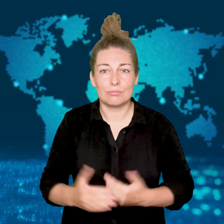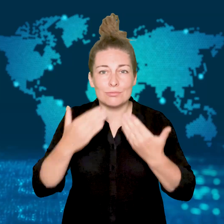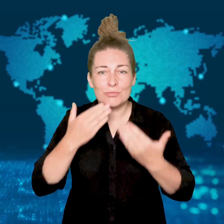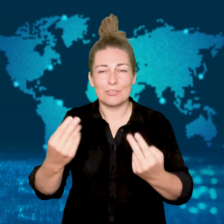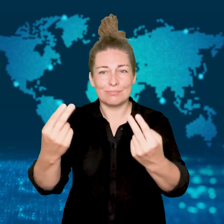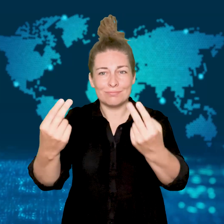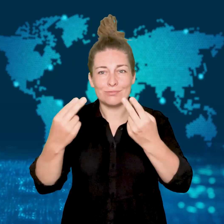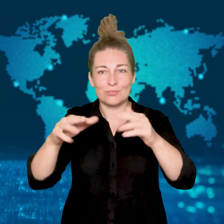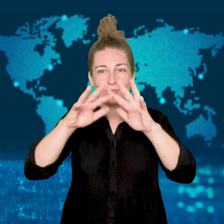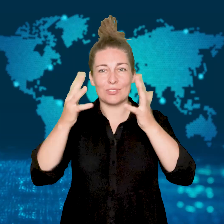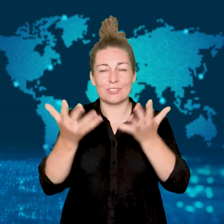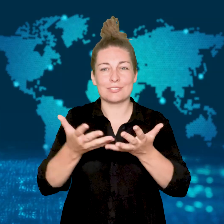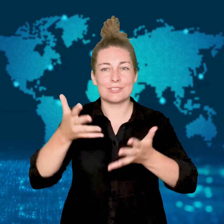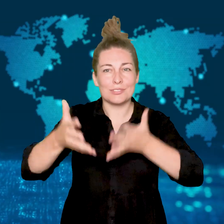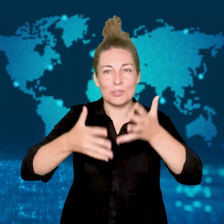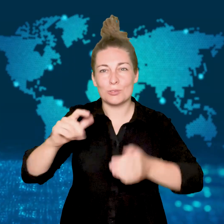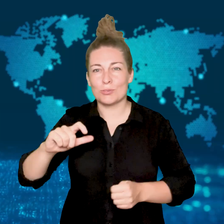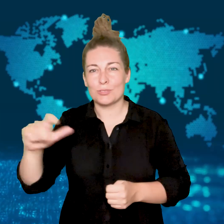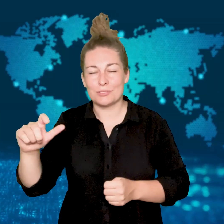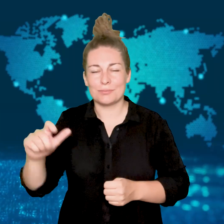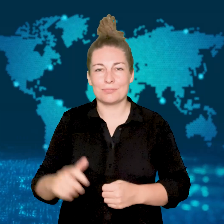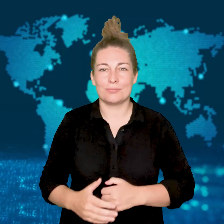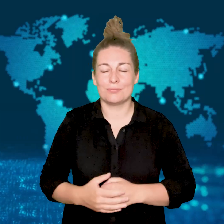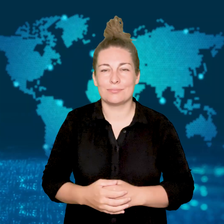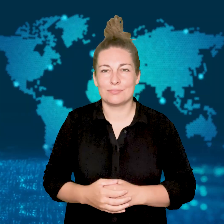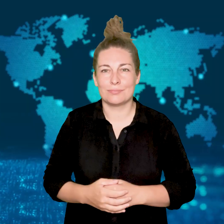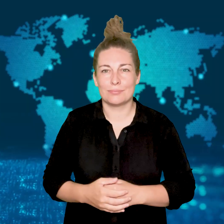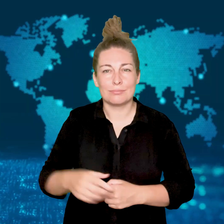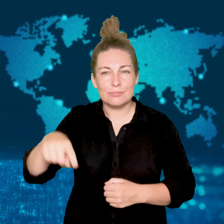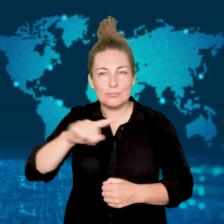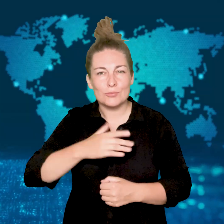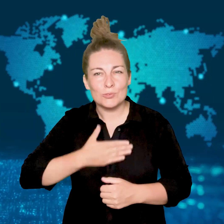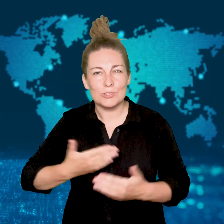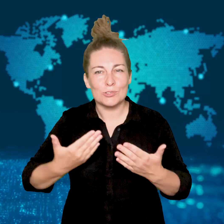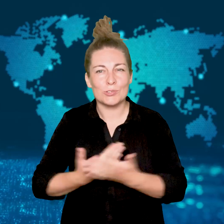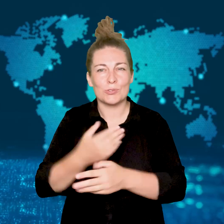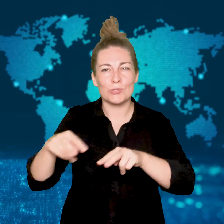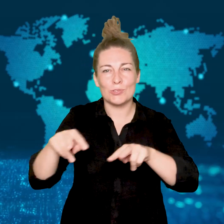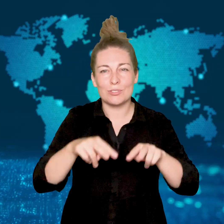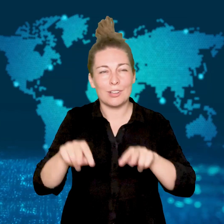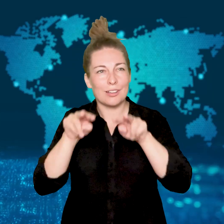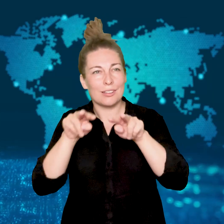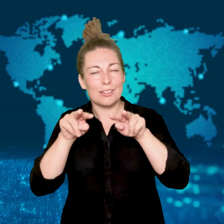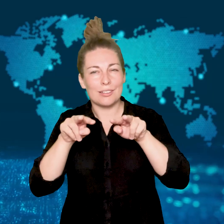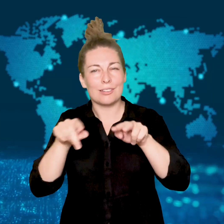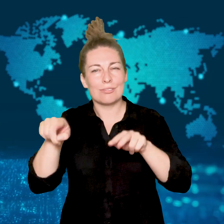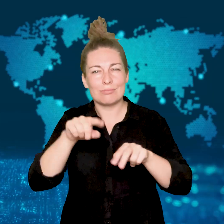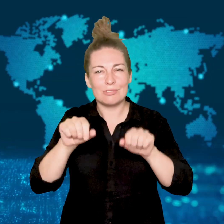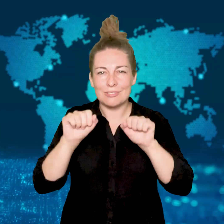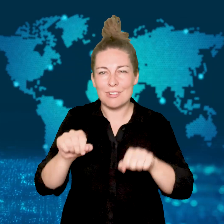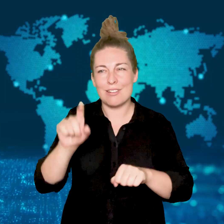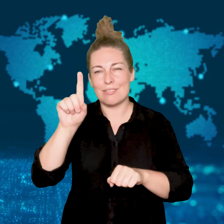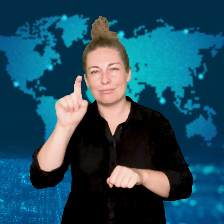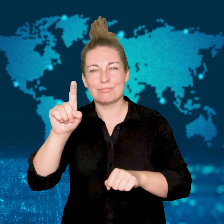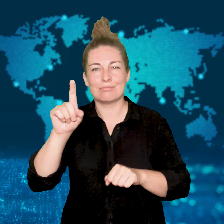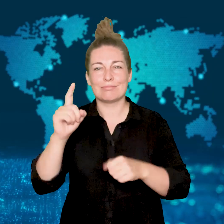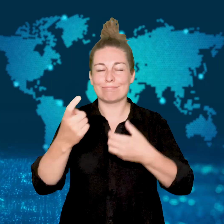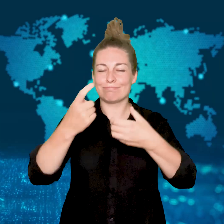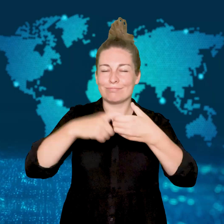Thank you for watching WorldSign Week. Don't forget to subscribe, like, and follow H3 World TV